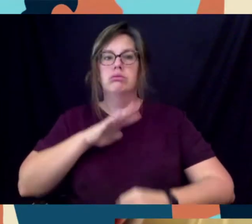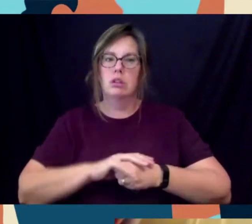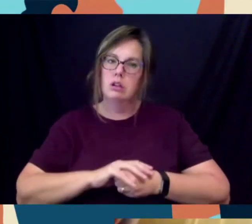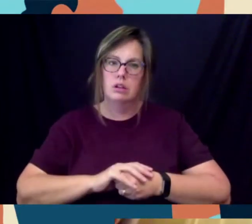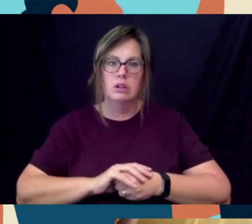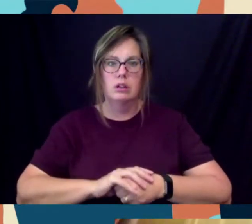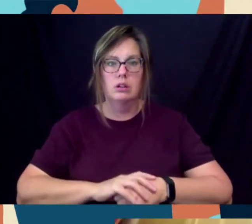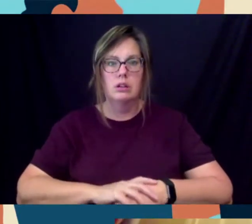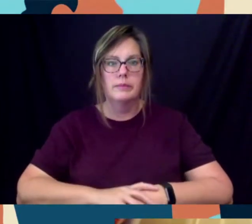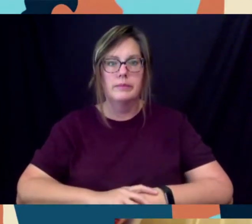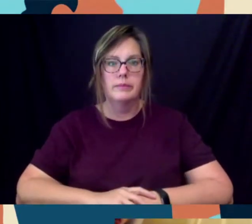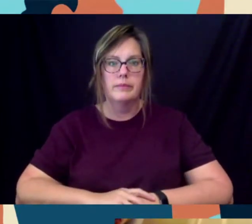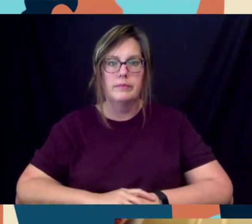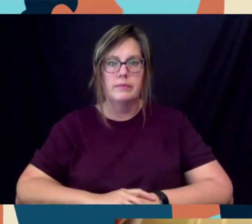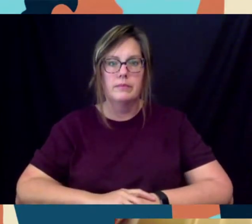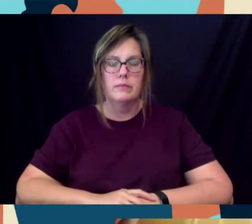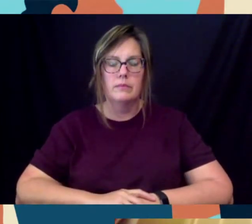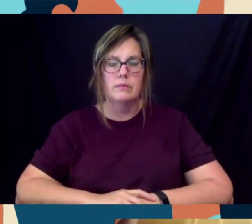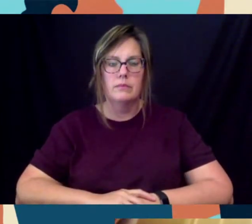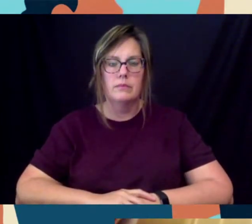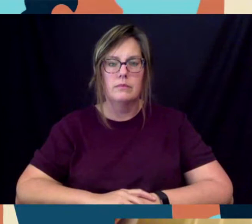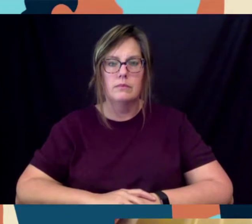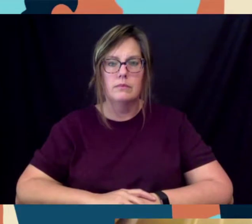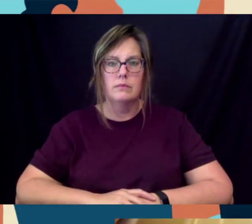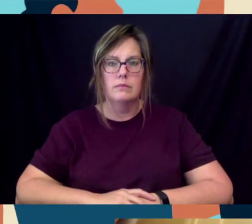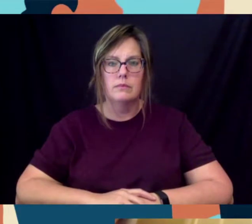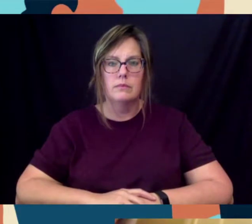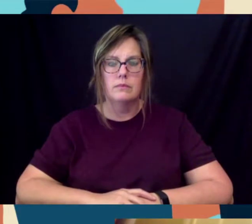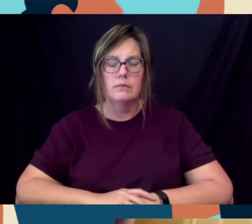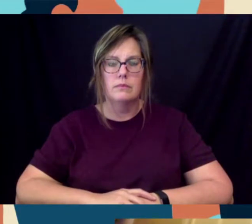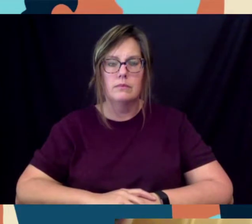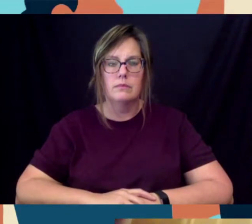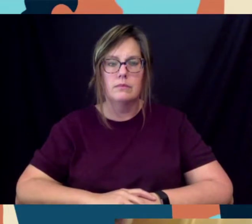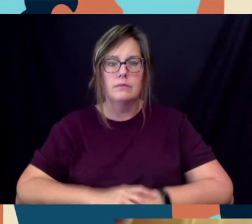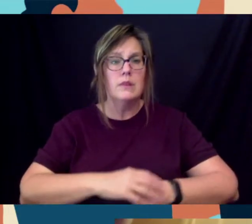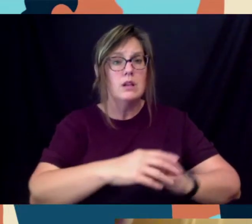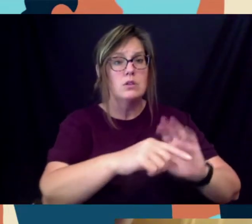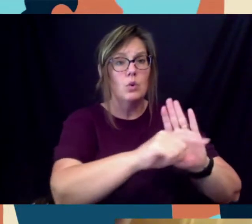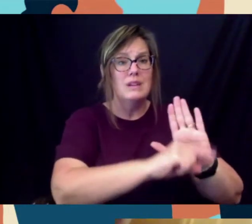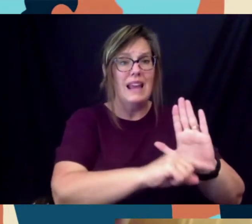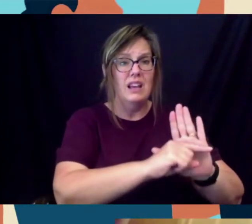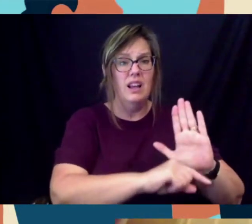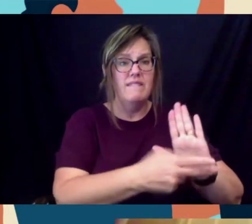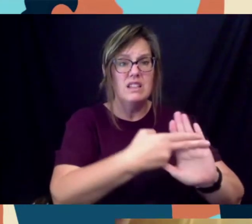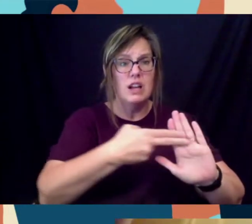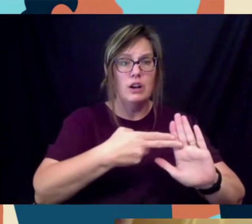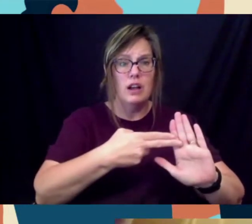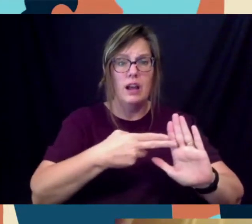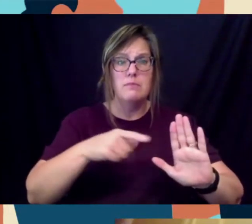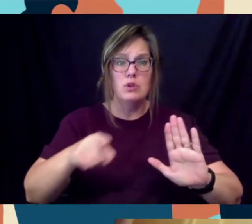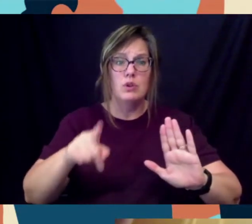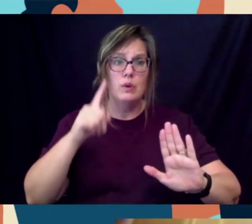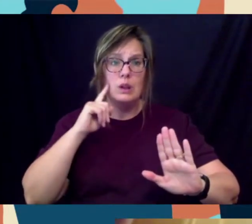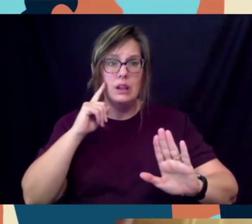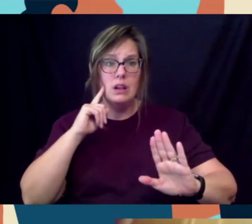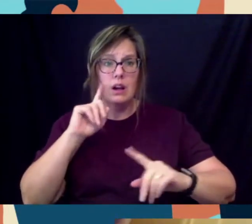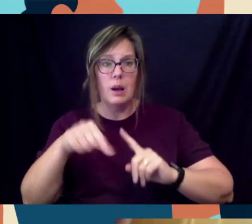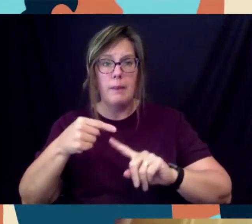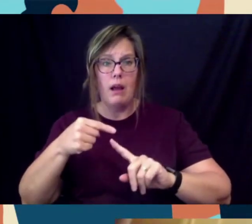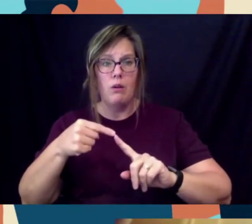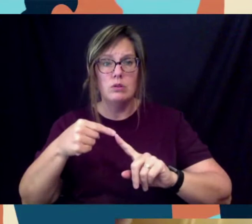um what are some negative stereotypes you hear or just misconceptions about non-binary folk